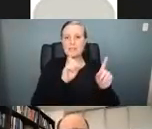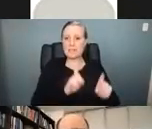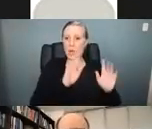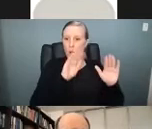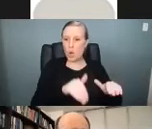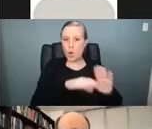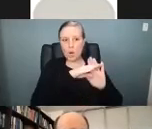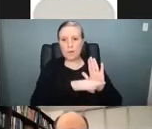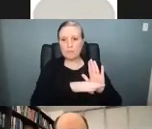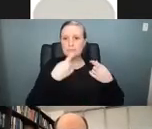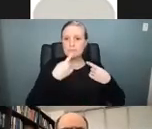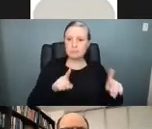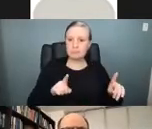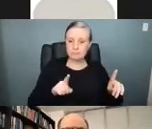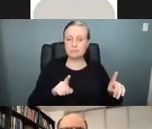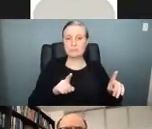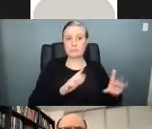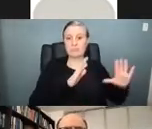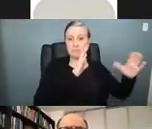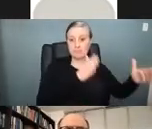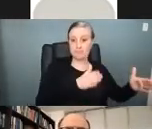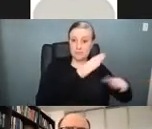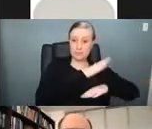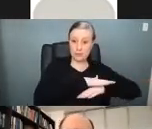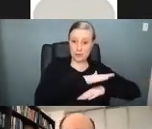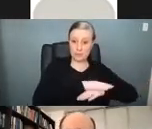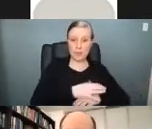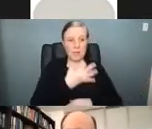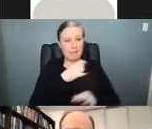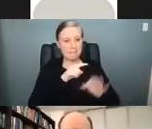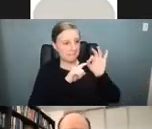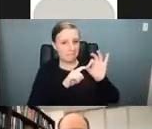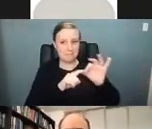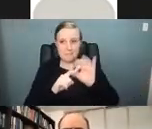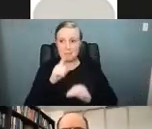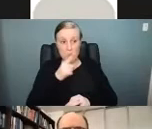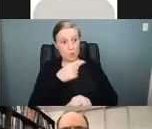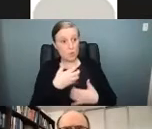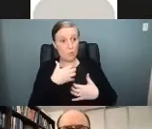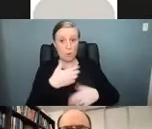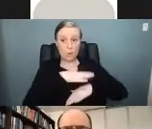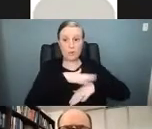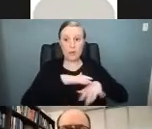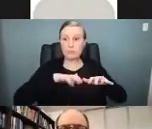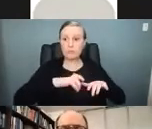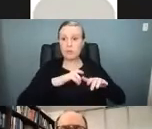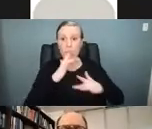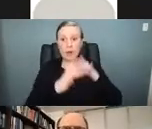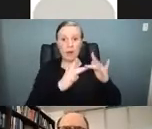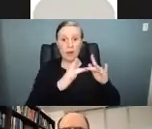We asked people whether they were spending more time online, what kinds of, what sort of range of activities they were doing online, whether that had increased, whether their